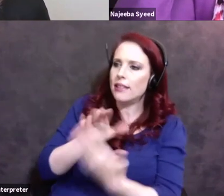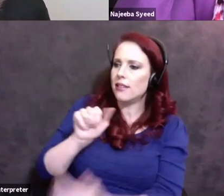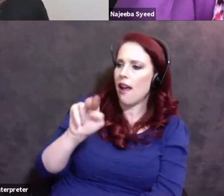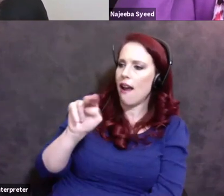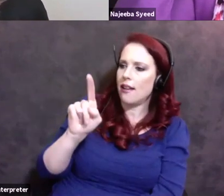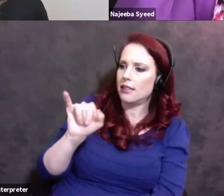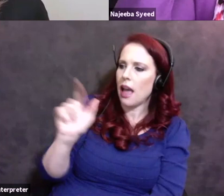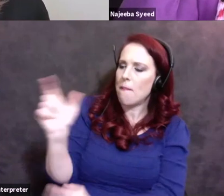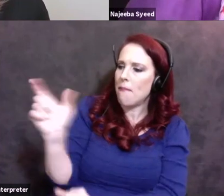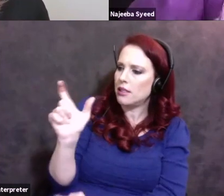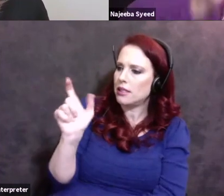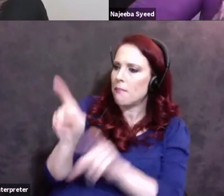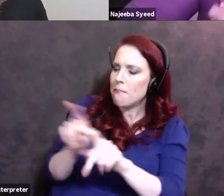while building empathy?